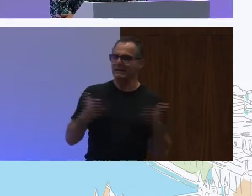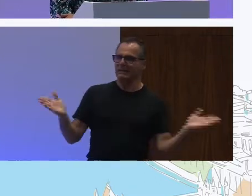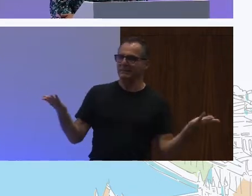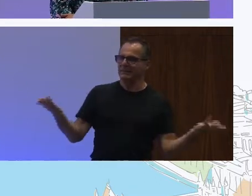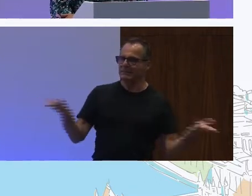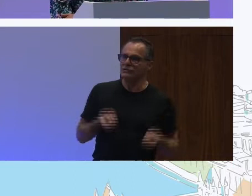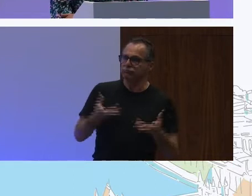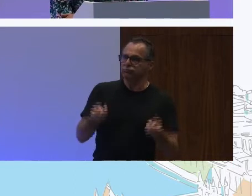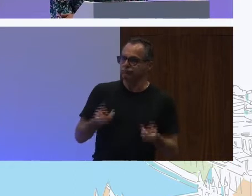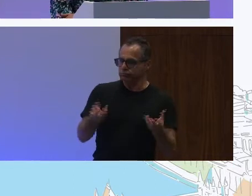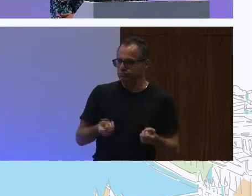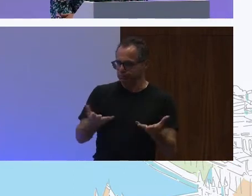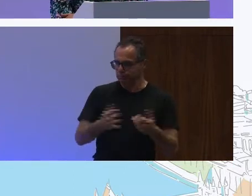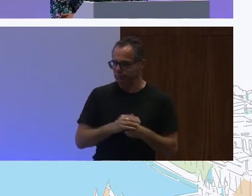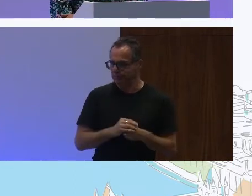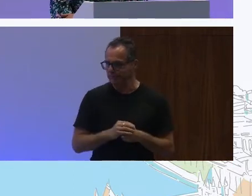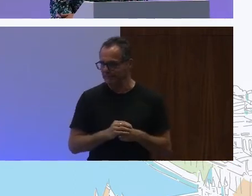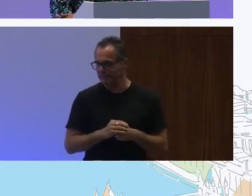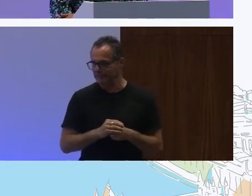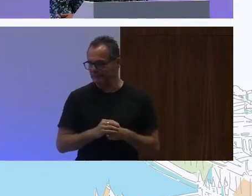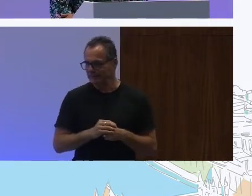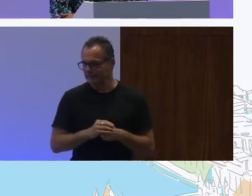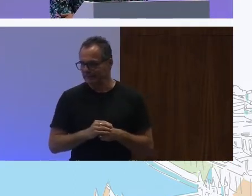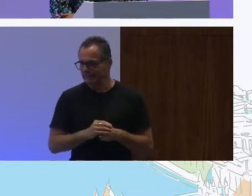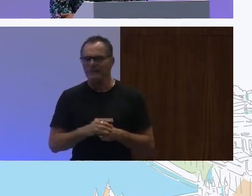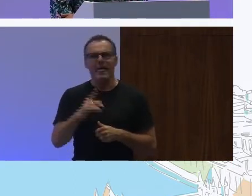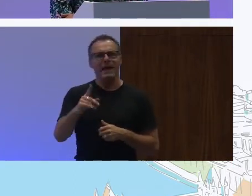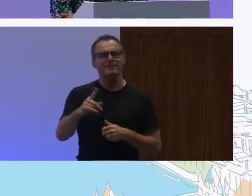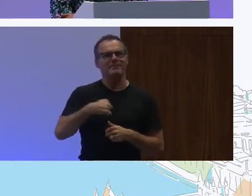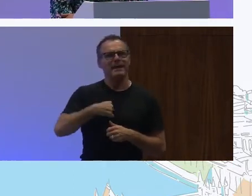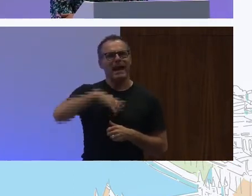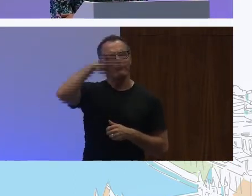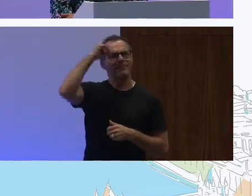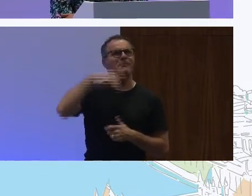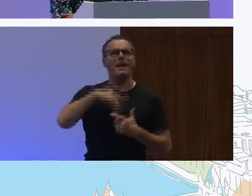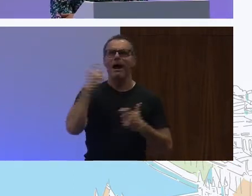before I had a migraine we were laughing about pie or something. For no reason.